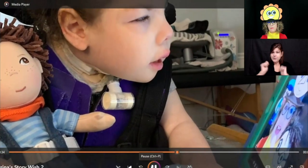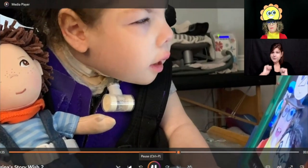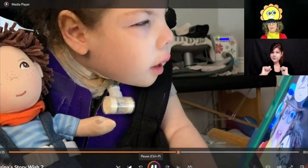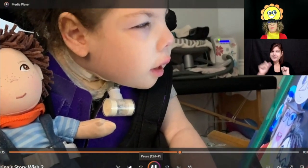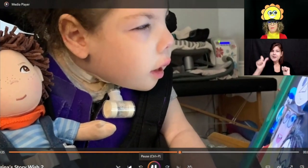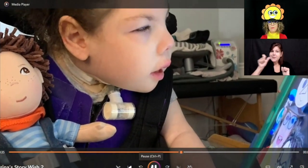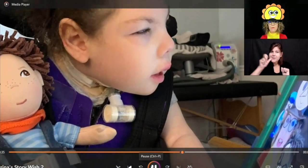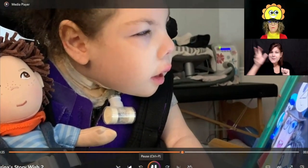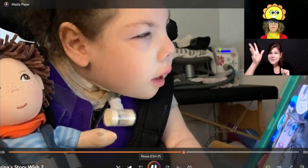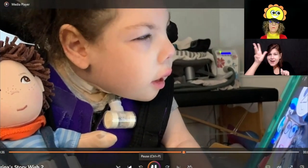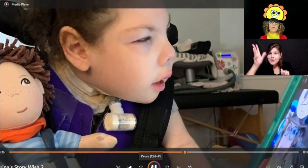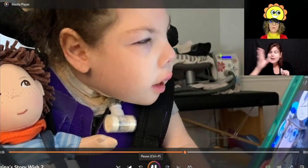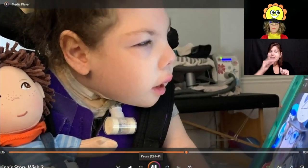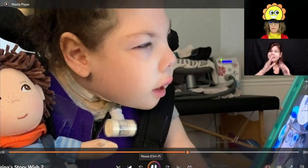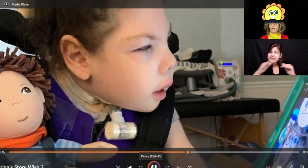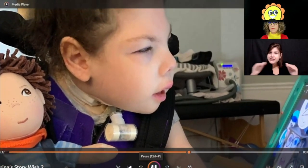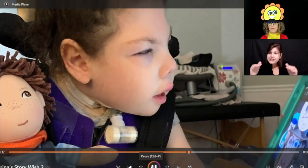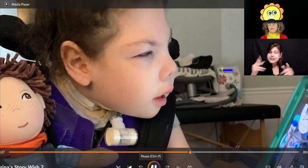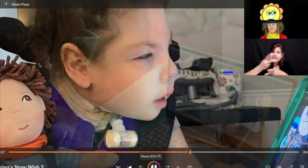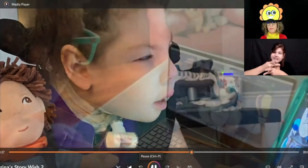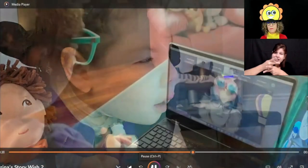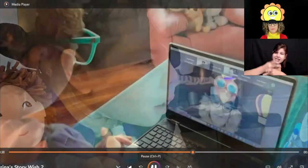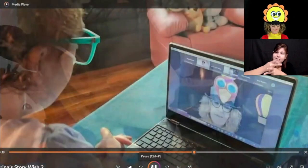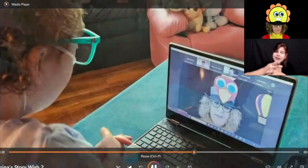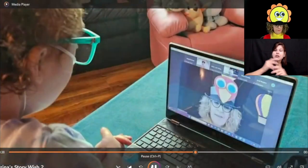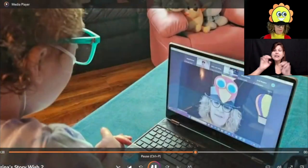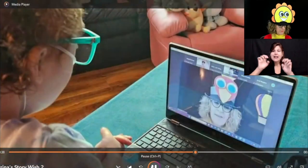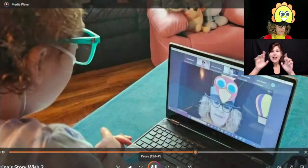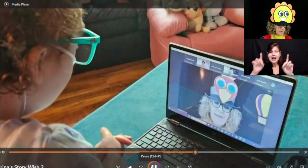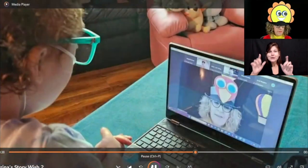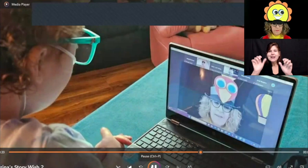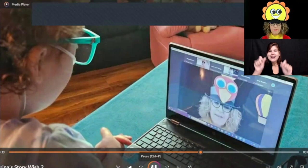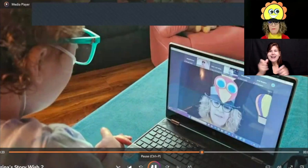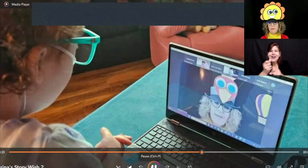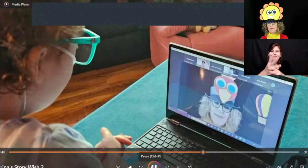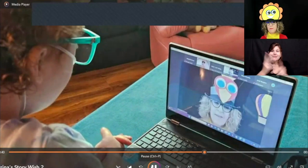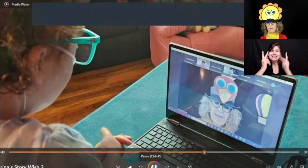and educators to see the joy that can be brought on by going the extra mile.